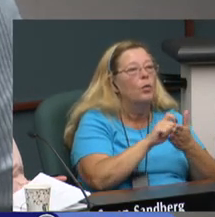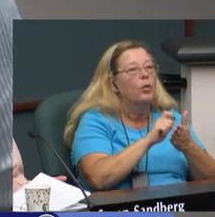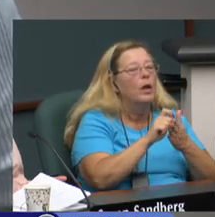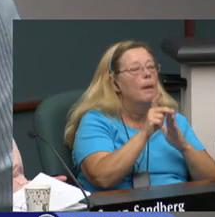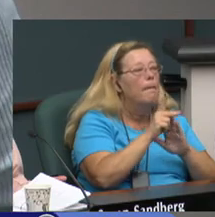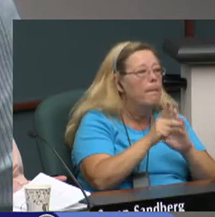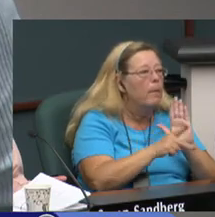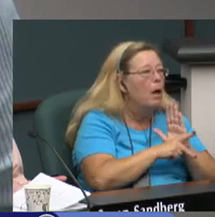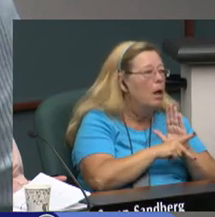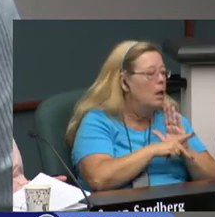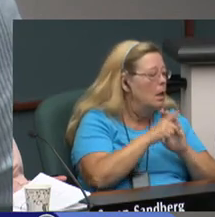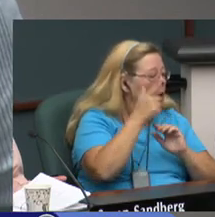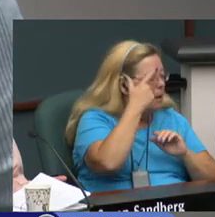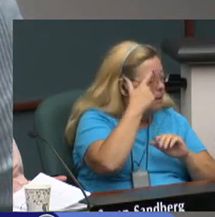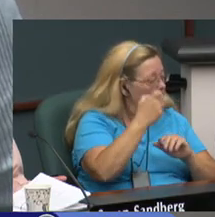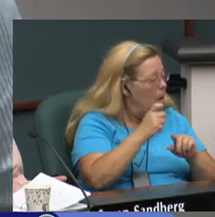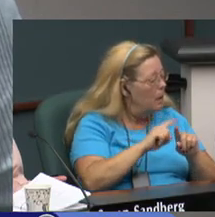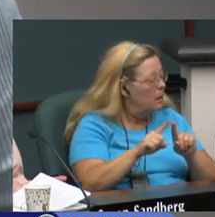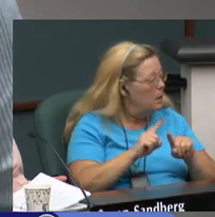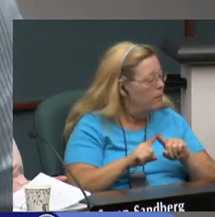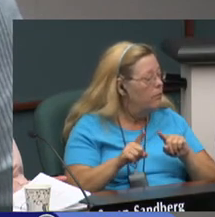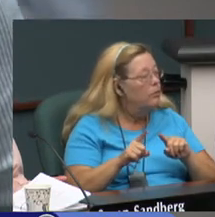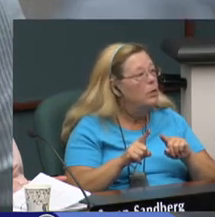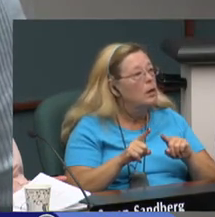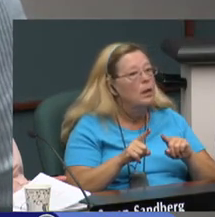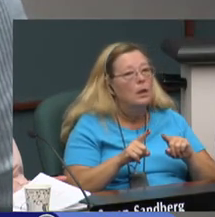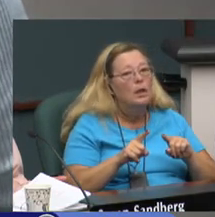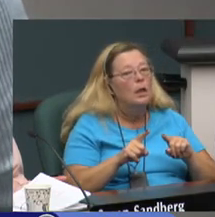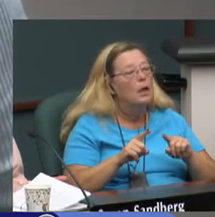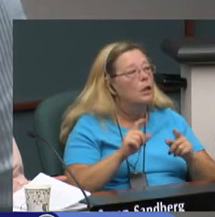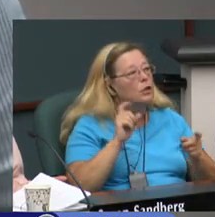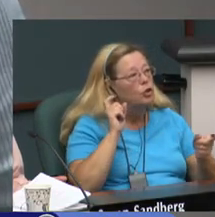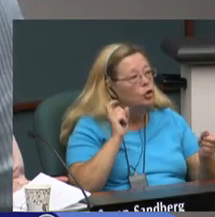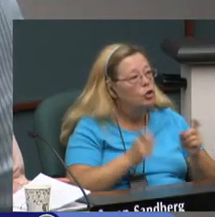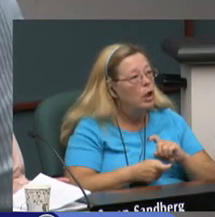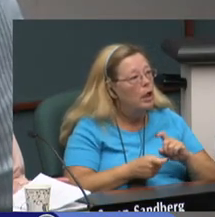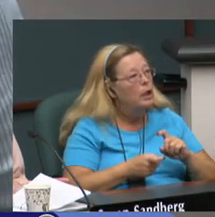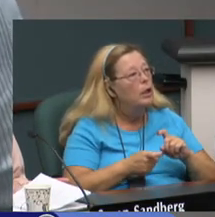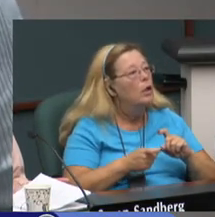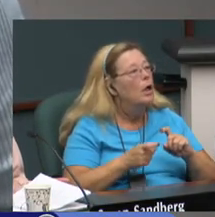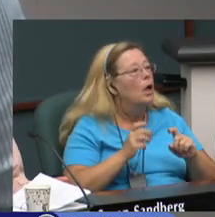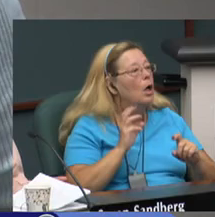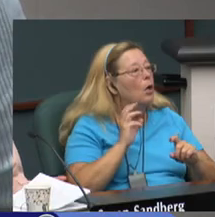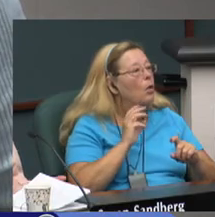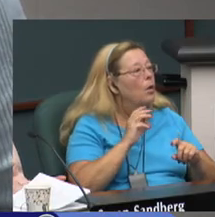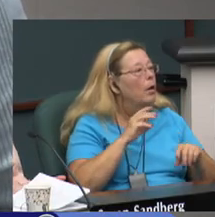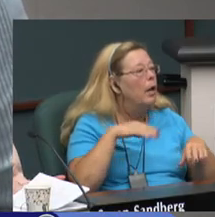because of the different factors that change we have it we just don't have it